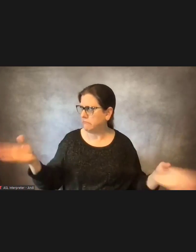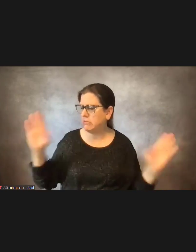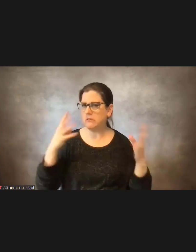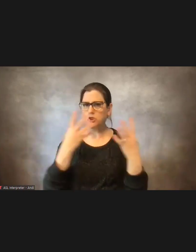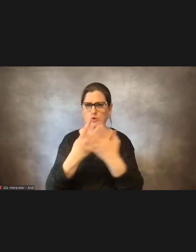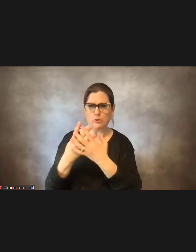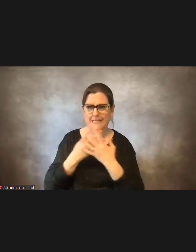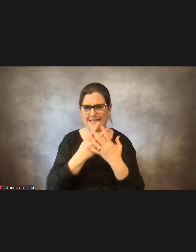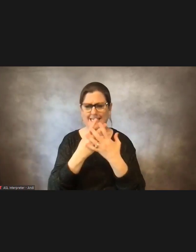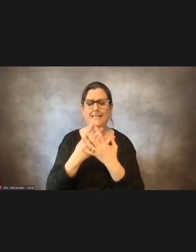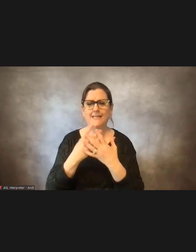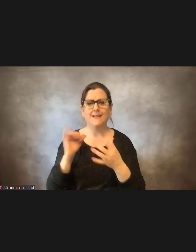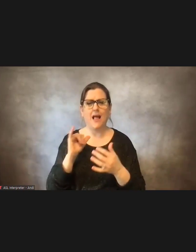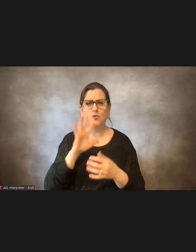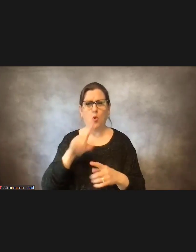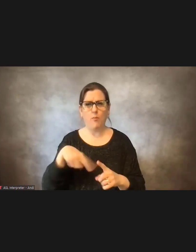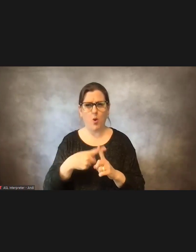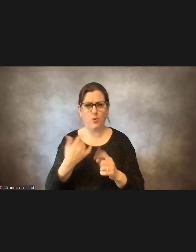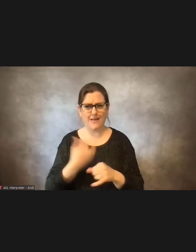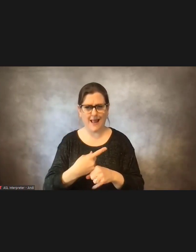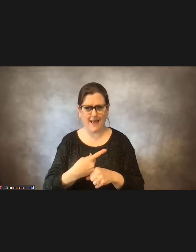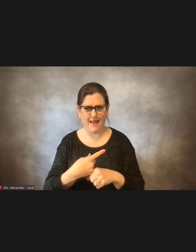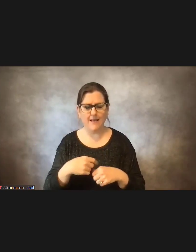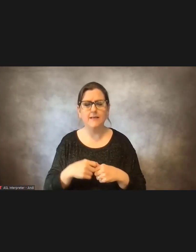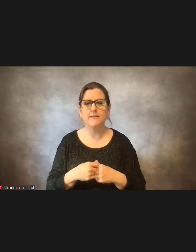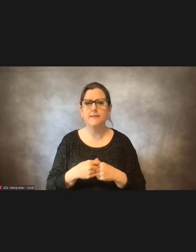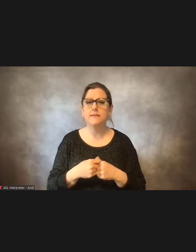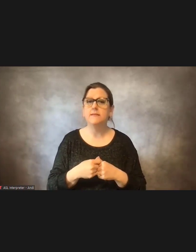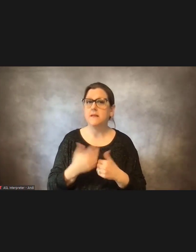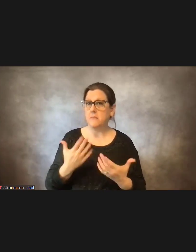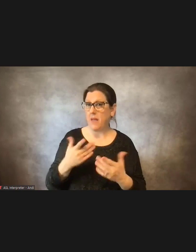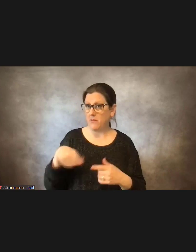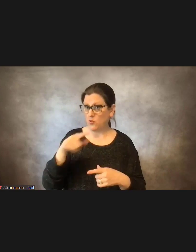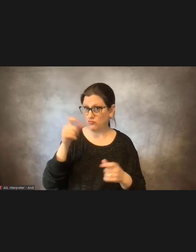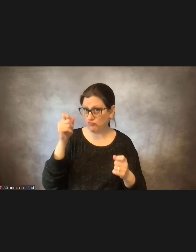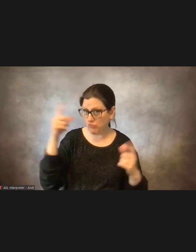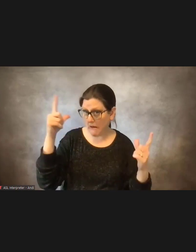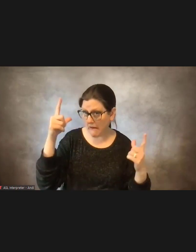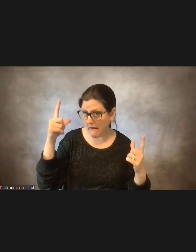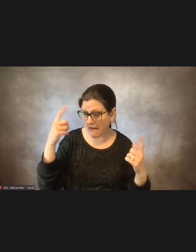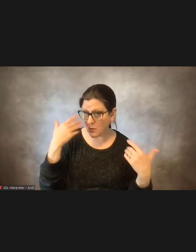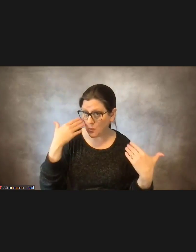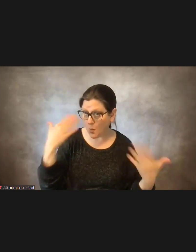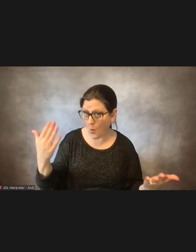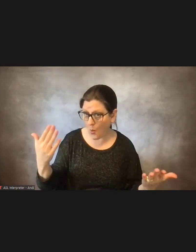about today. Now, this might come as a surprise to you, but it is, um,